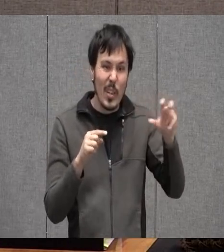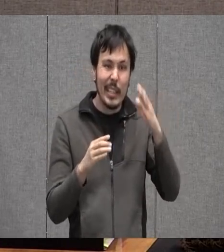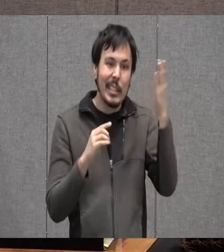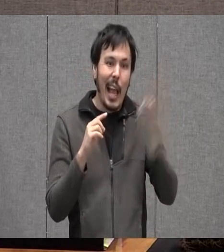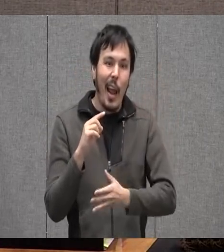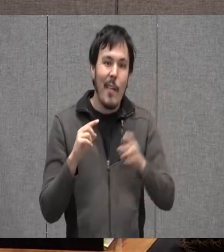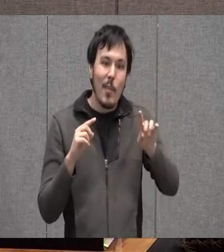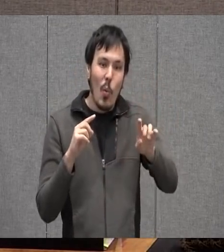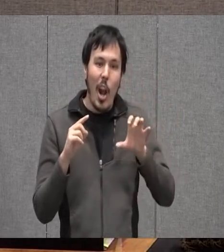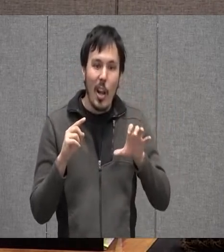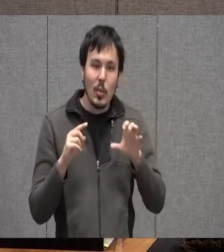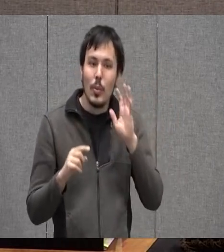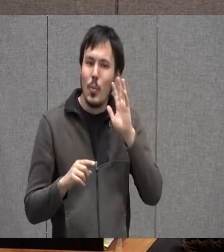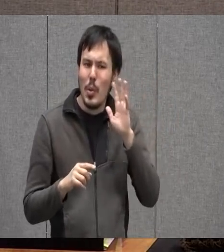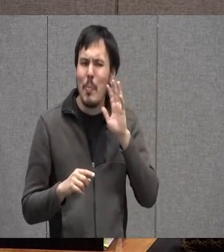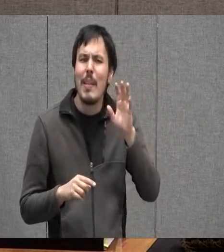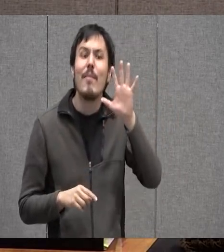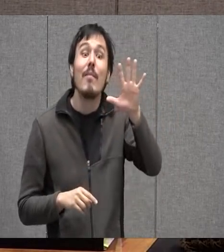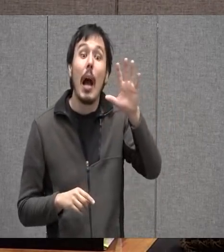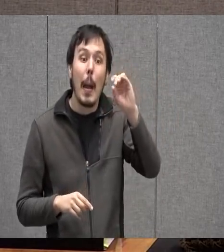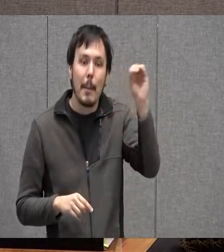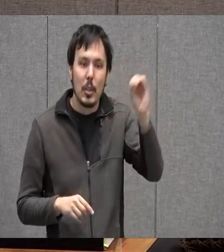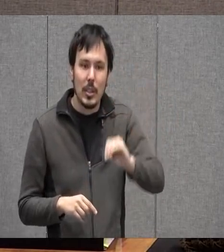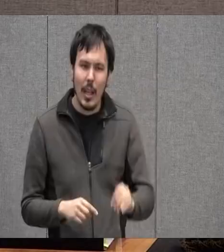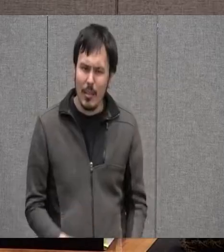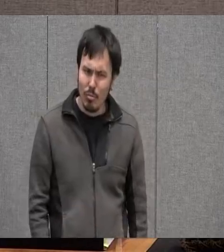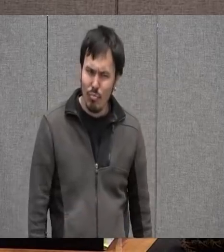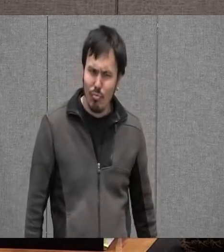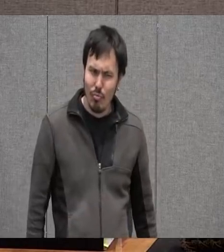It's five percent, but how much is it worth?